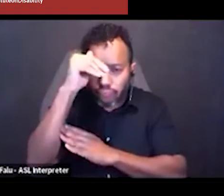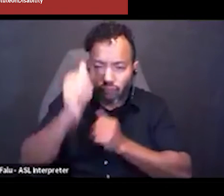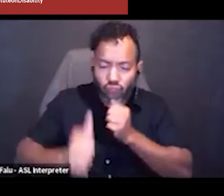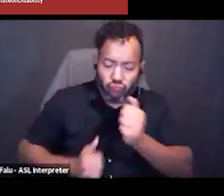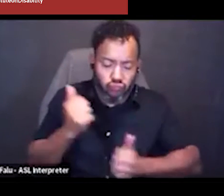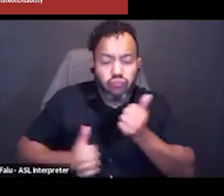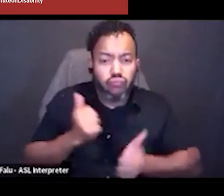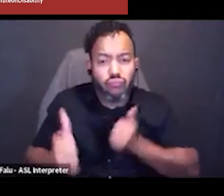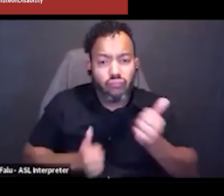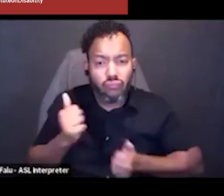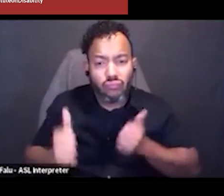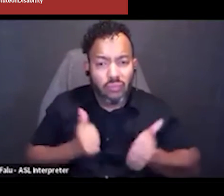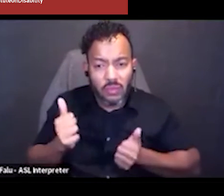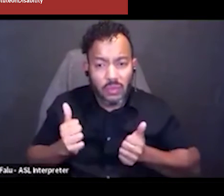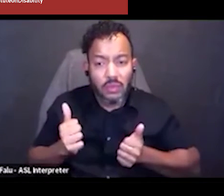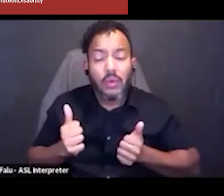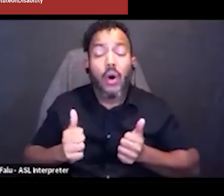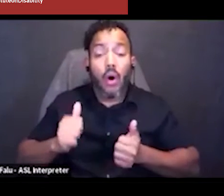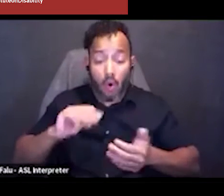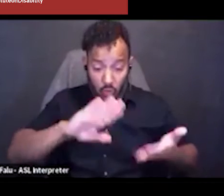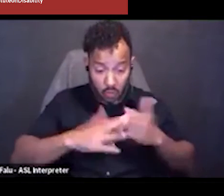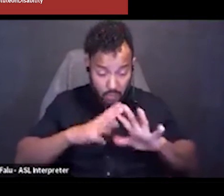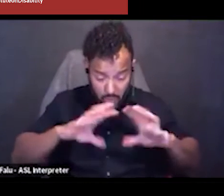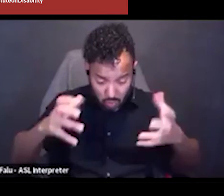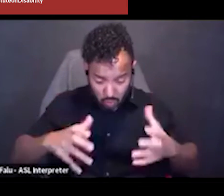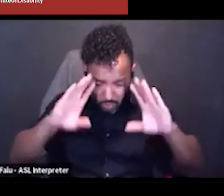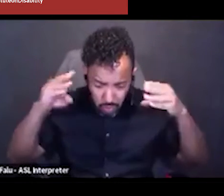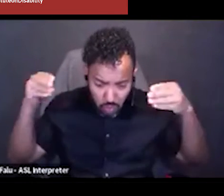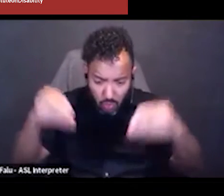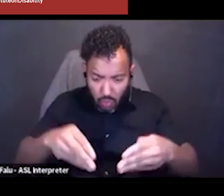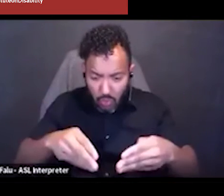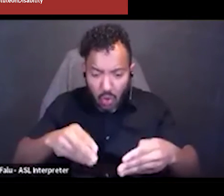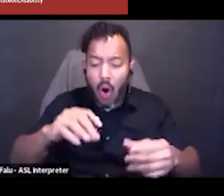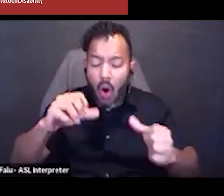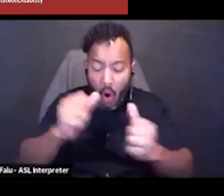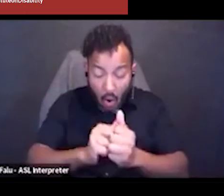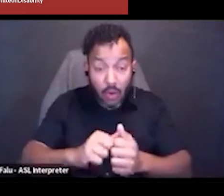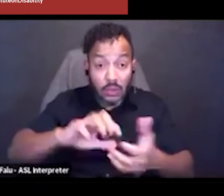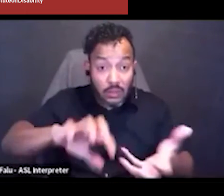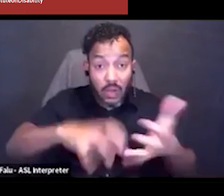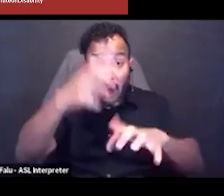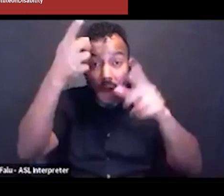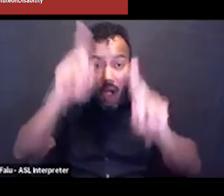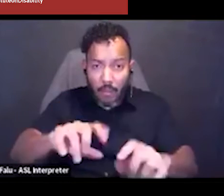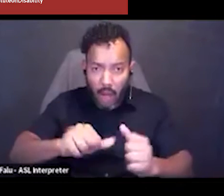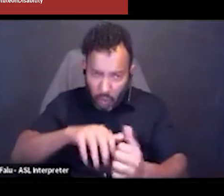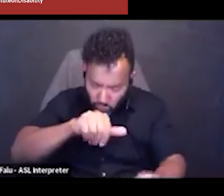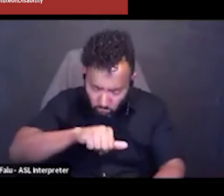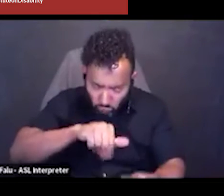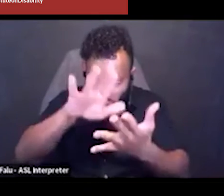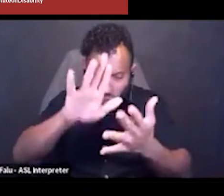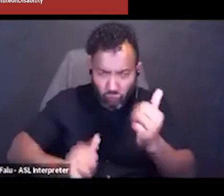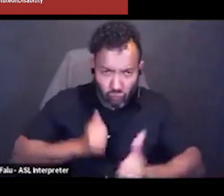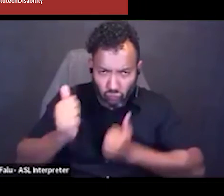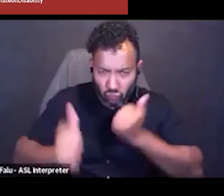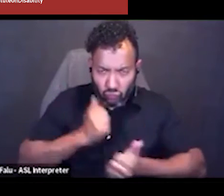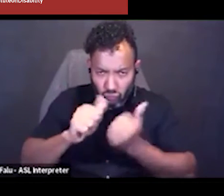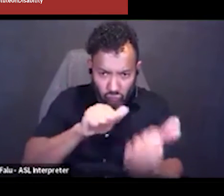Communities that are focusing on disaster resilience, but they're not focusing on universal design.